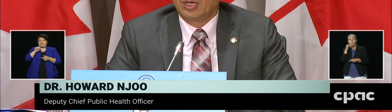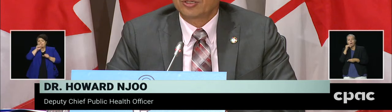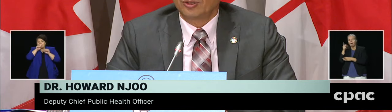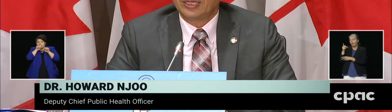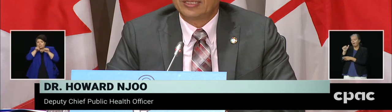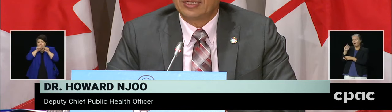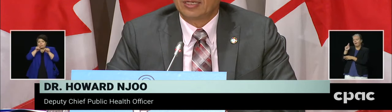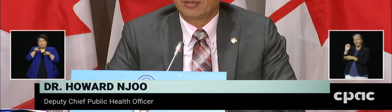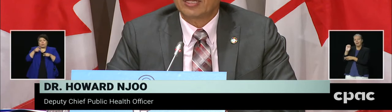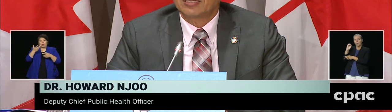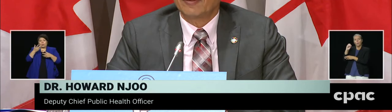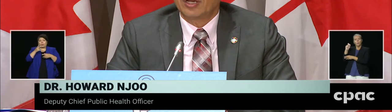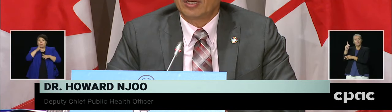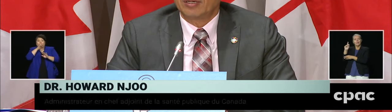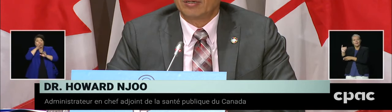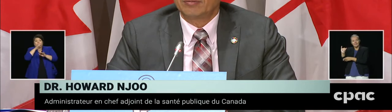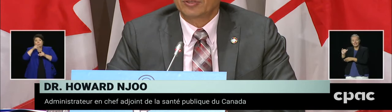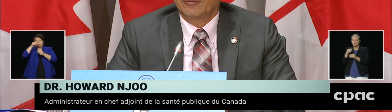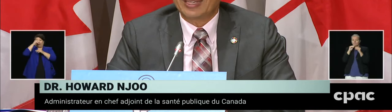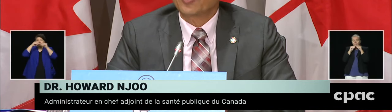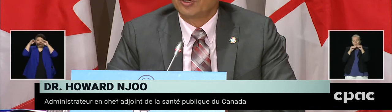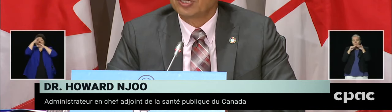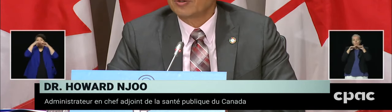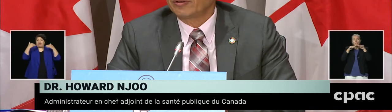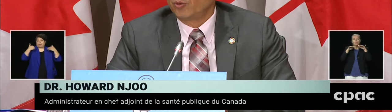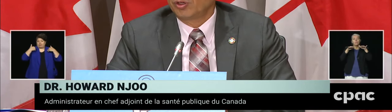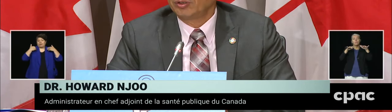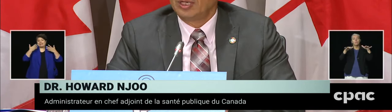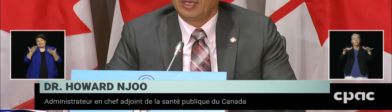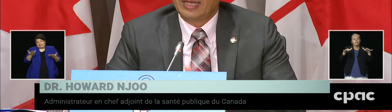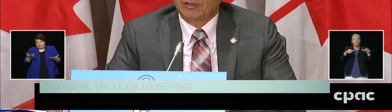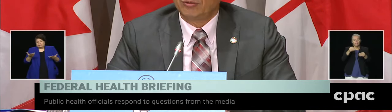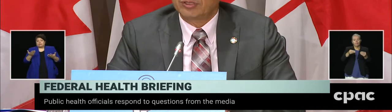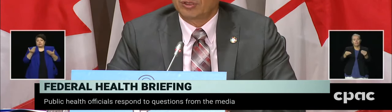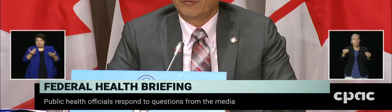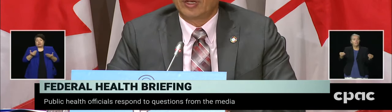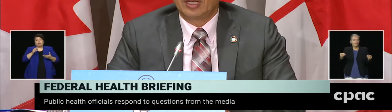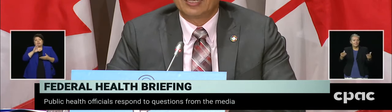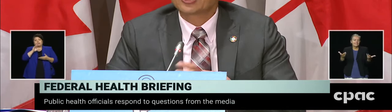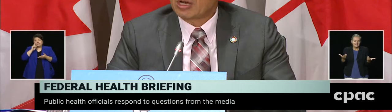TRANSMISSION, WE TALKED ABOUT DROPLETS, AEROSOLS, AND SO ON, THERE ARE CERTAIN ACTIVITIES WE